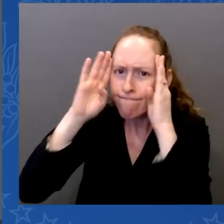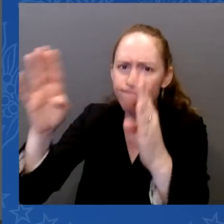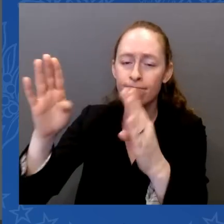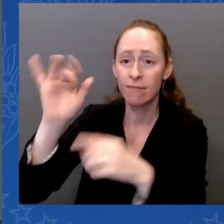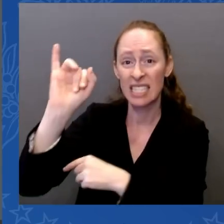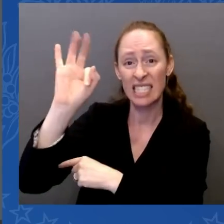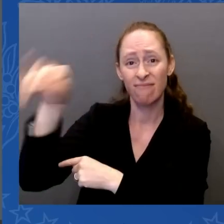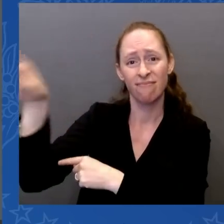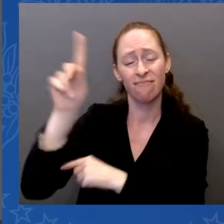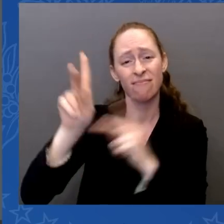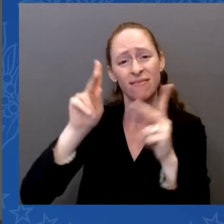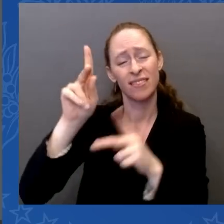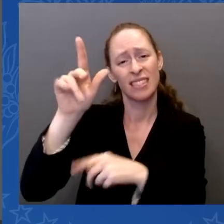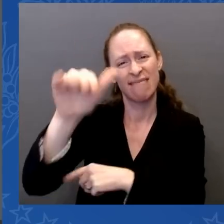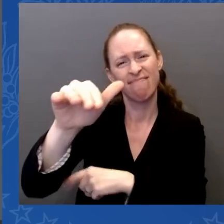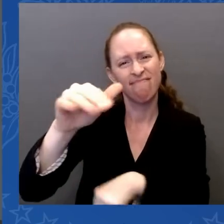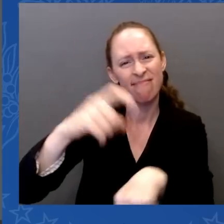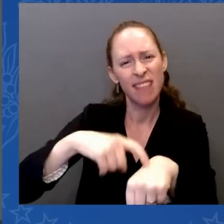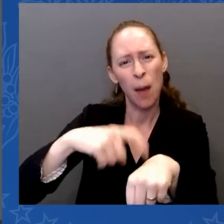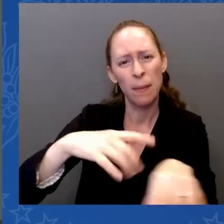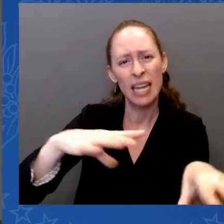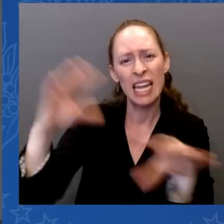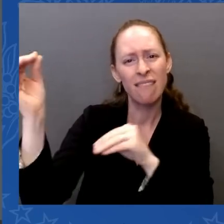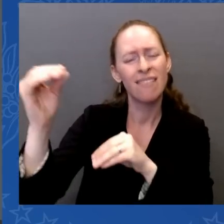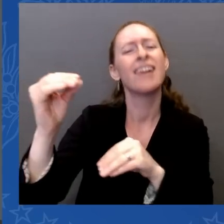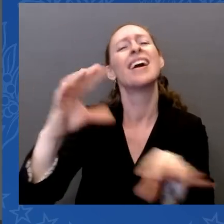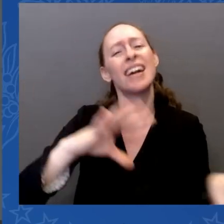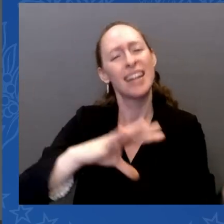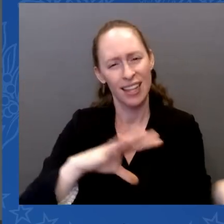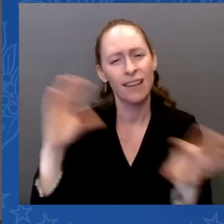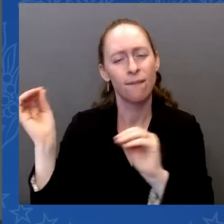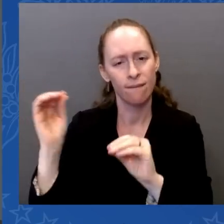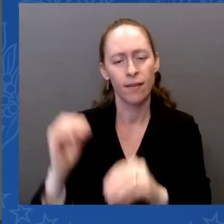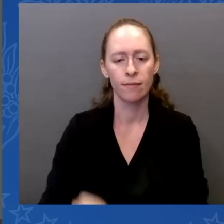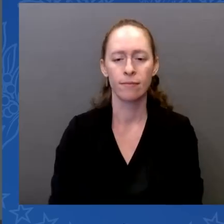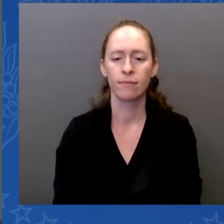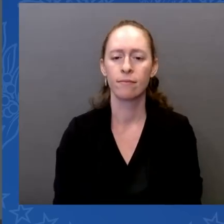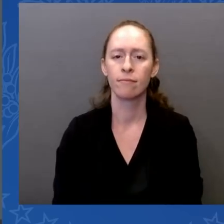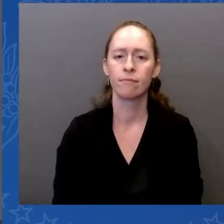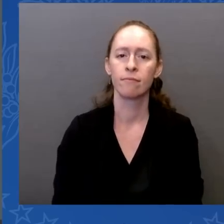And evacuations have already been called for. And I -- apparently, they're going along fairly orderly --